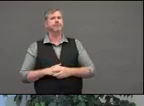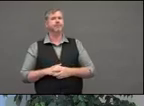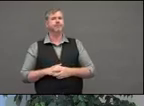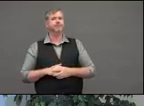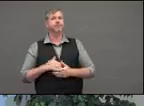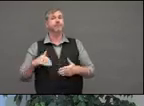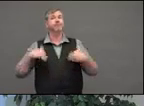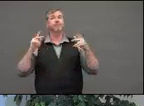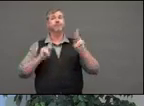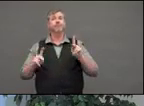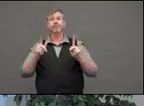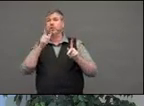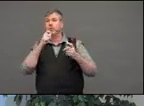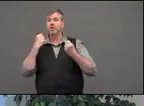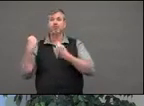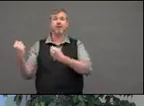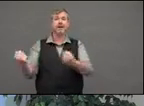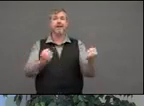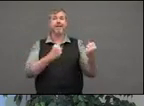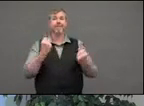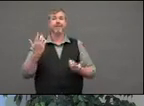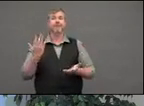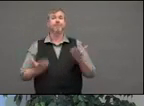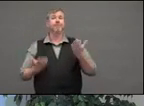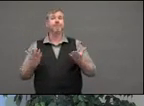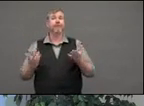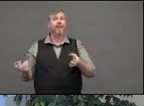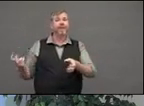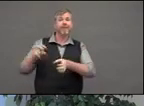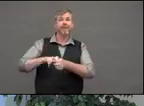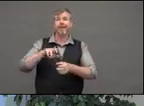lyft or some other type of transportation like the